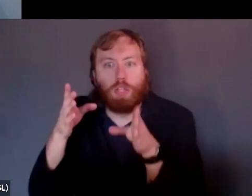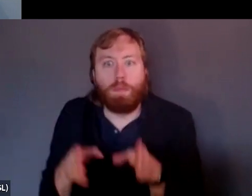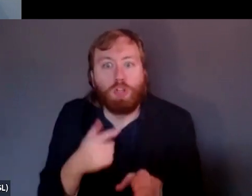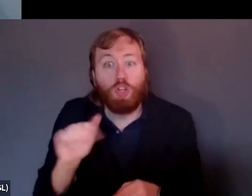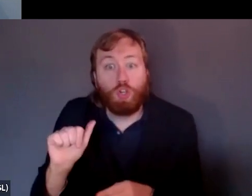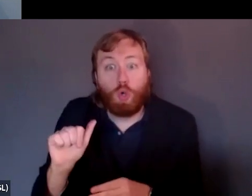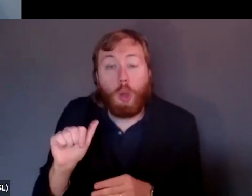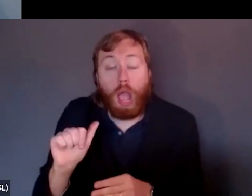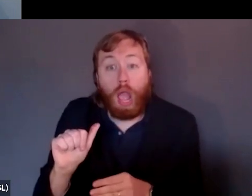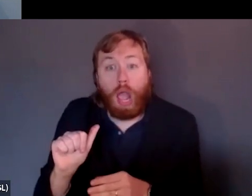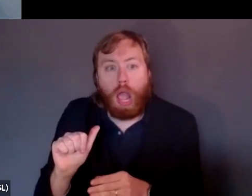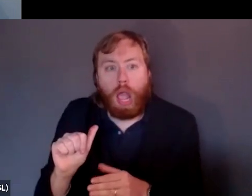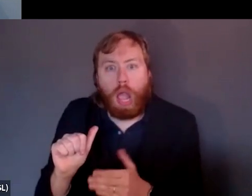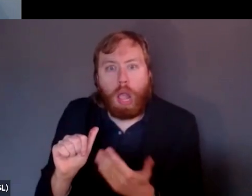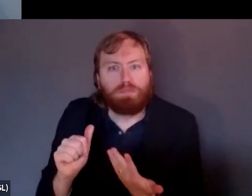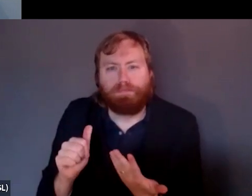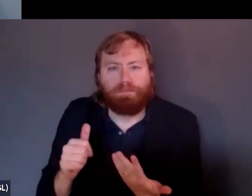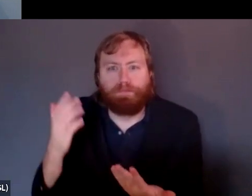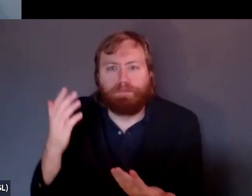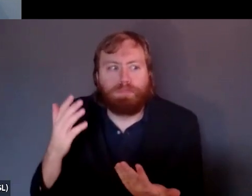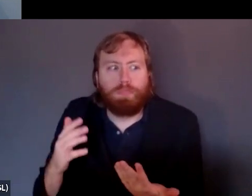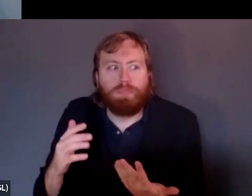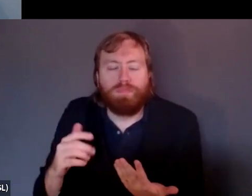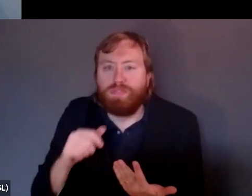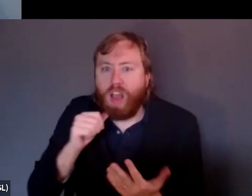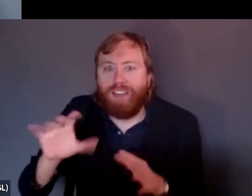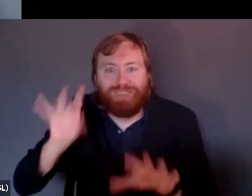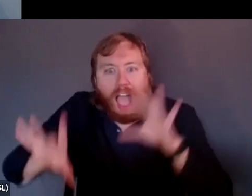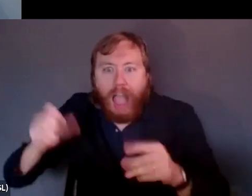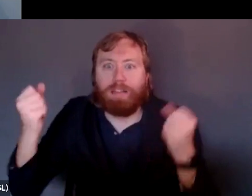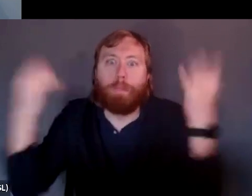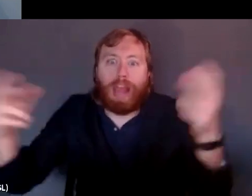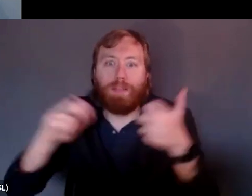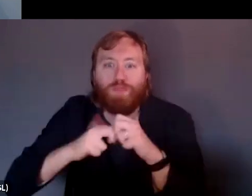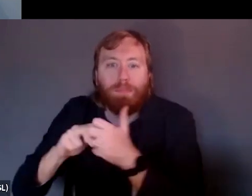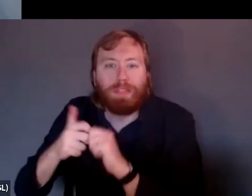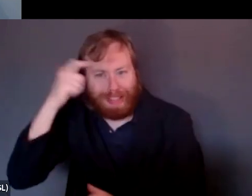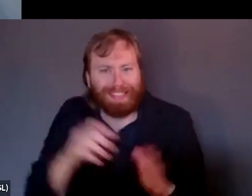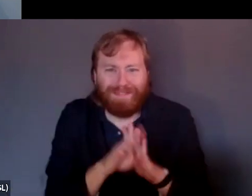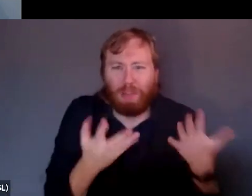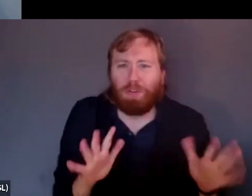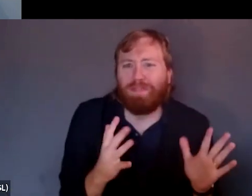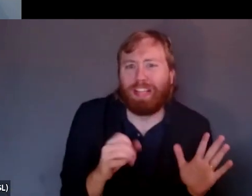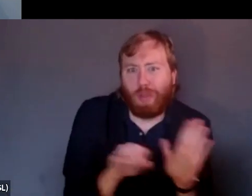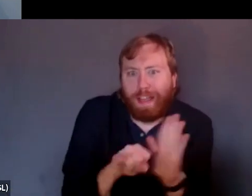because the developer's self-identified and fixed. It's just shifting